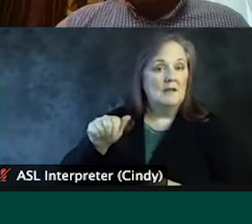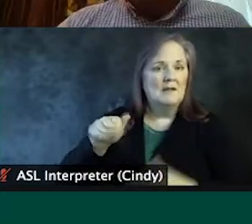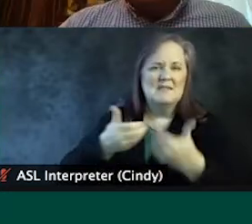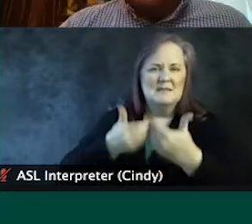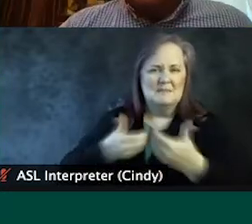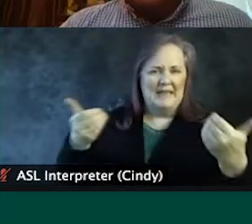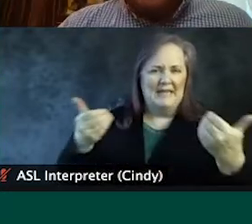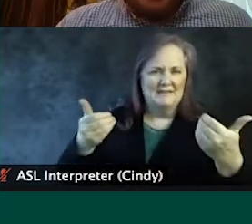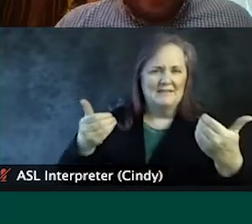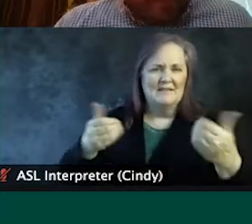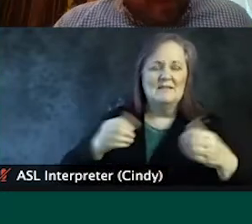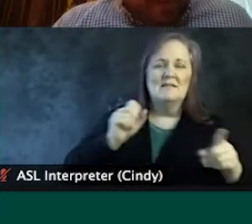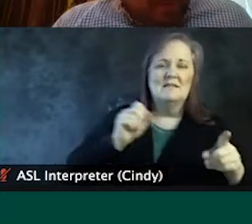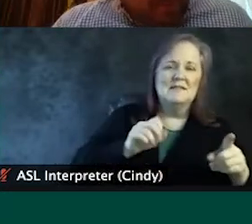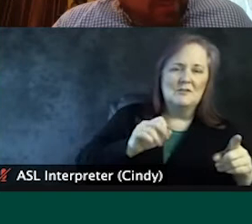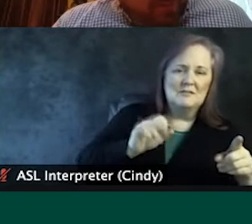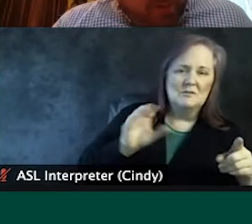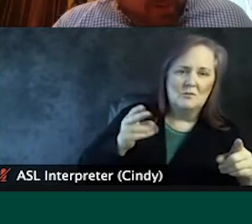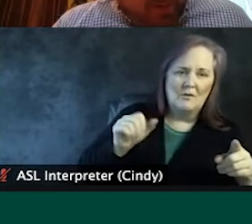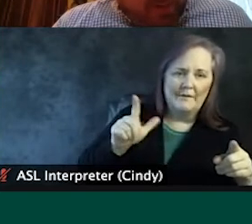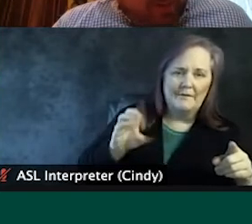Yeah, I'm coming back. I'm looking at the ballot guide.